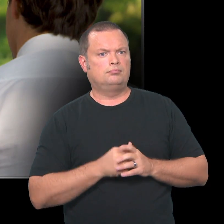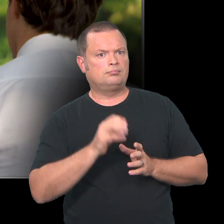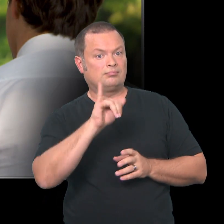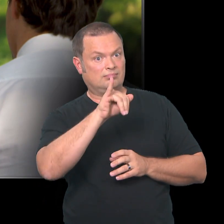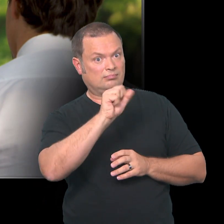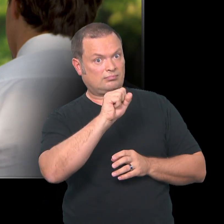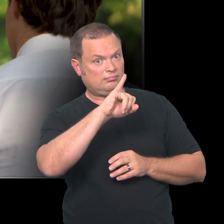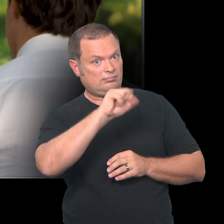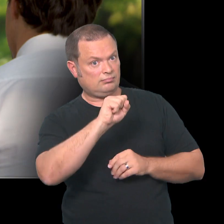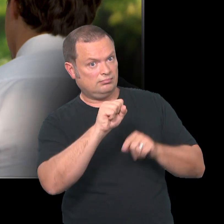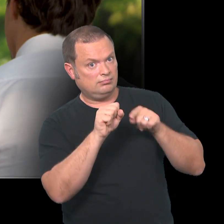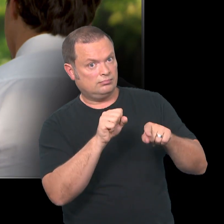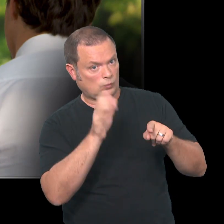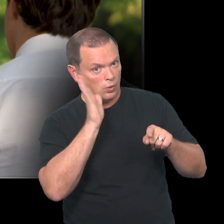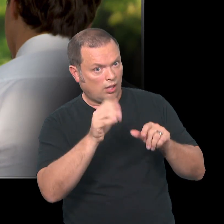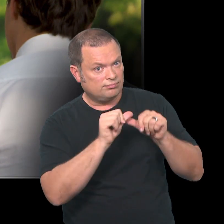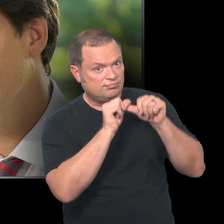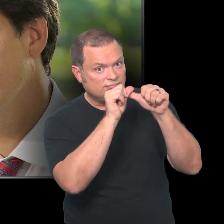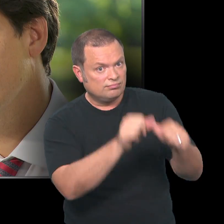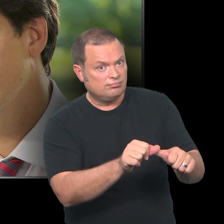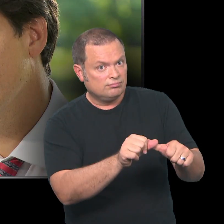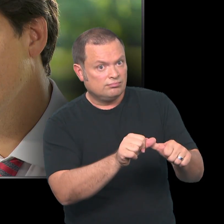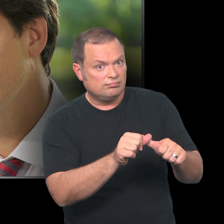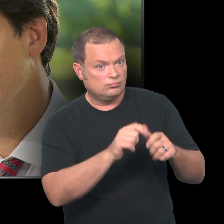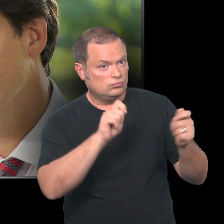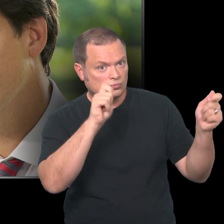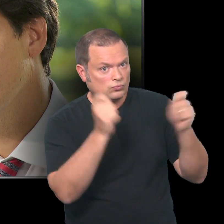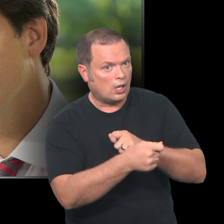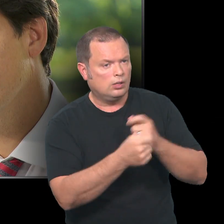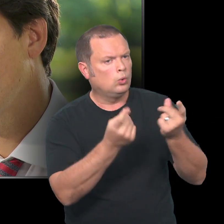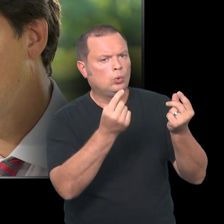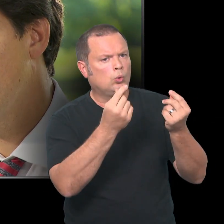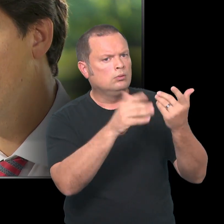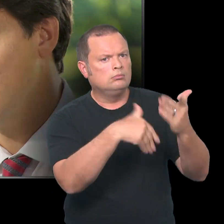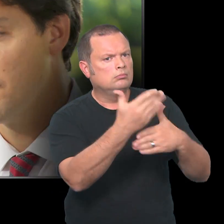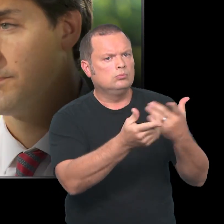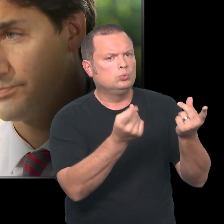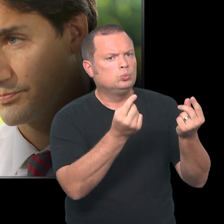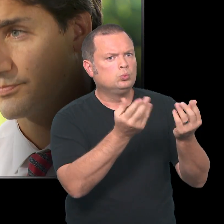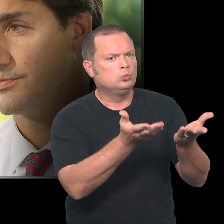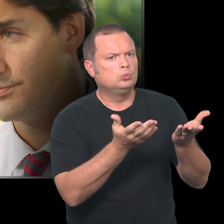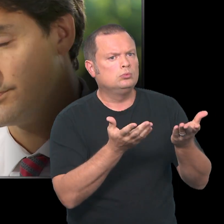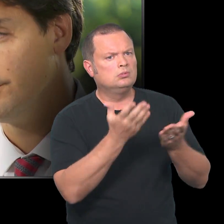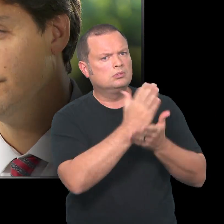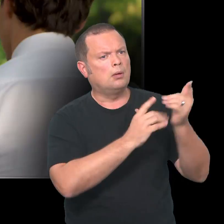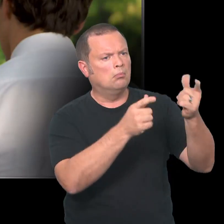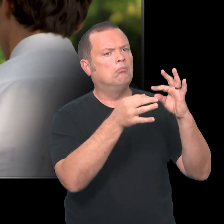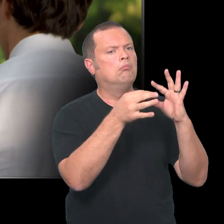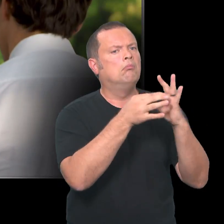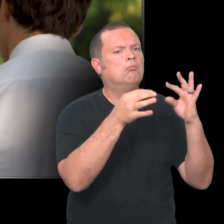ISIS, do you carry on the campaign against ISIS with any changes?